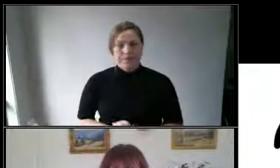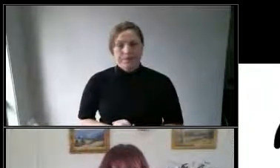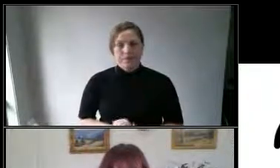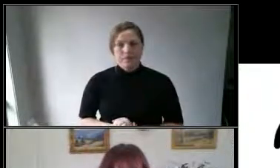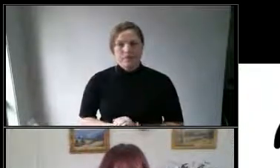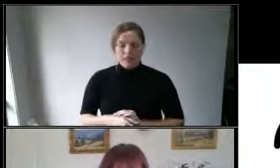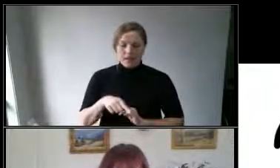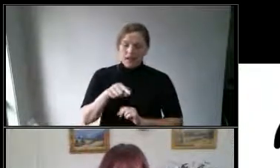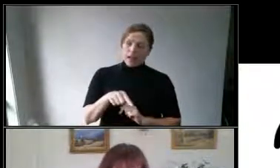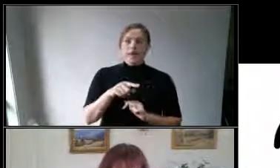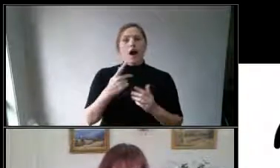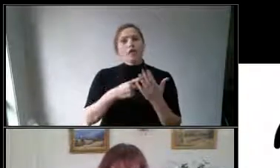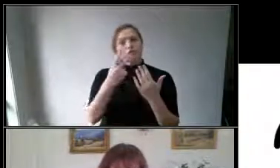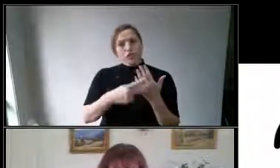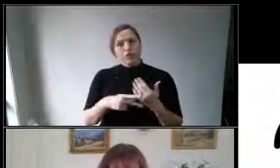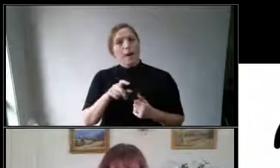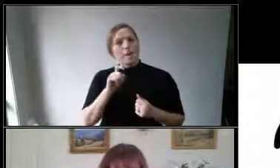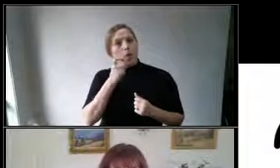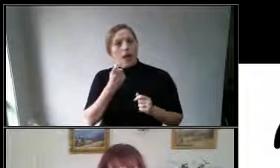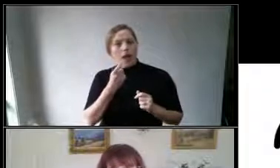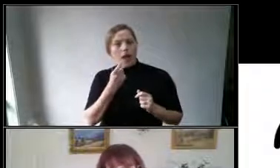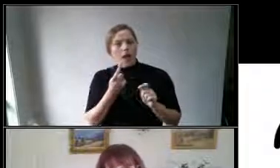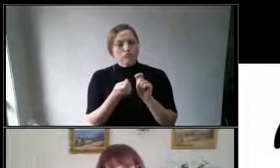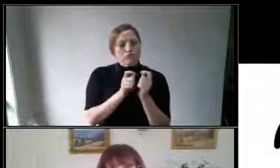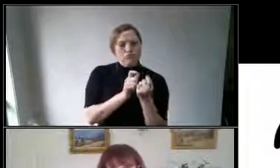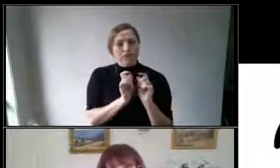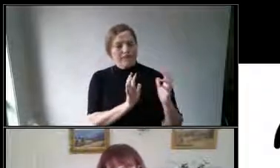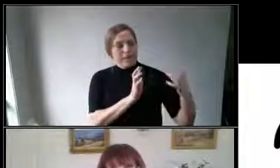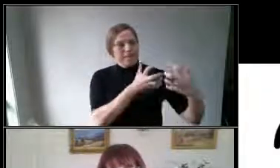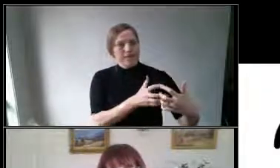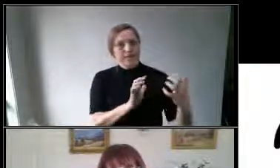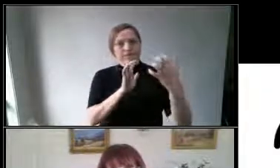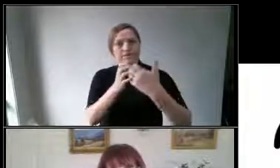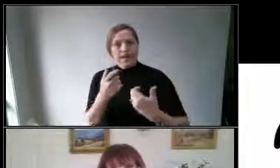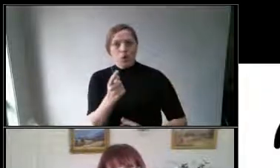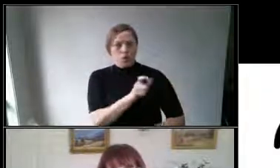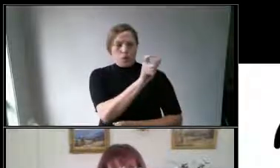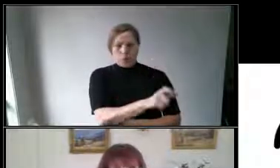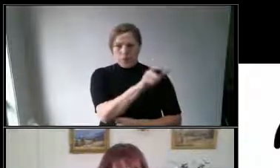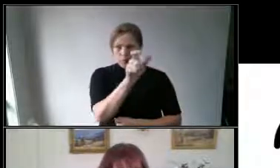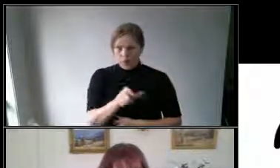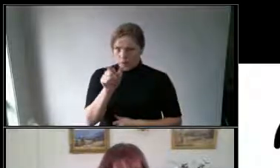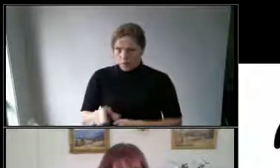intern interests and they're going to cover a variety of different creative and also technical